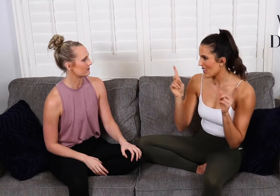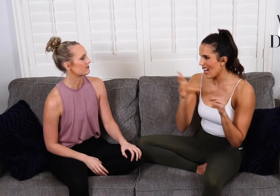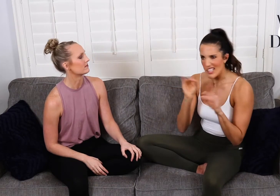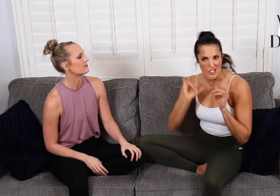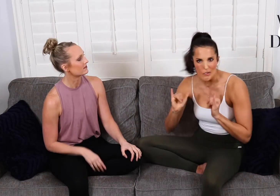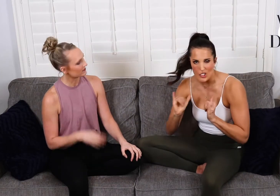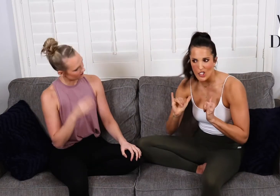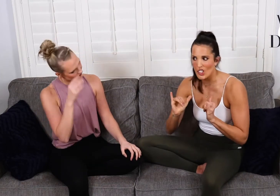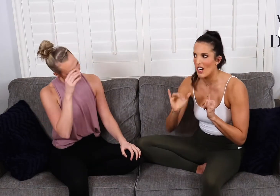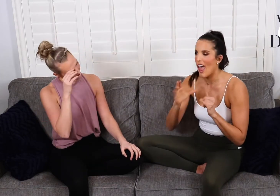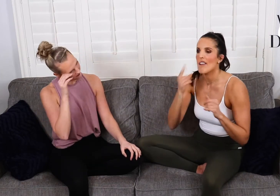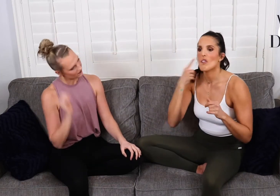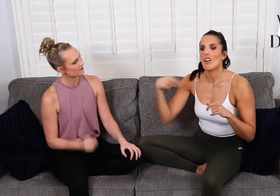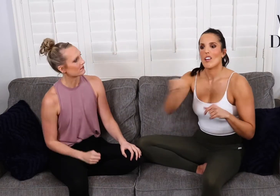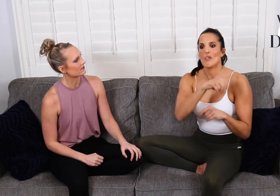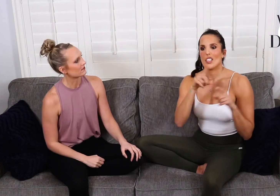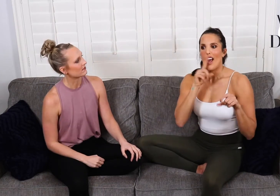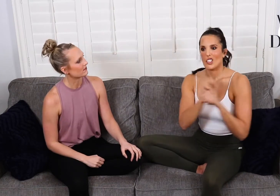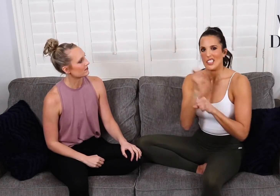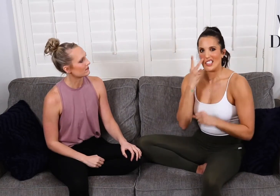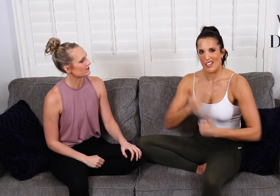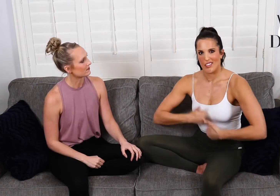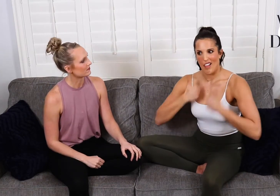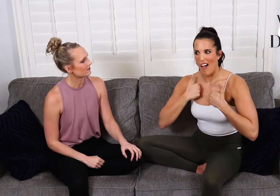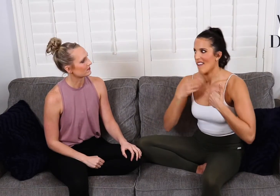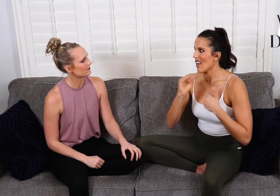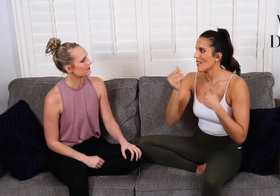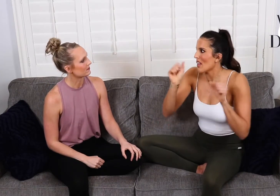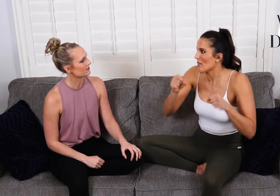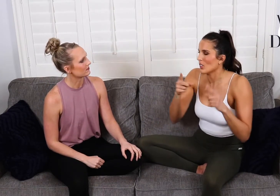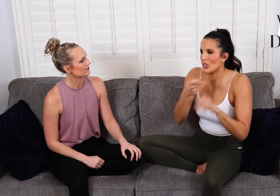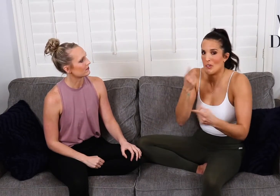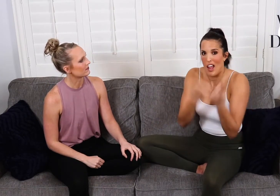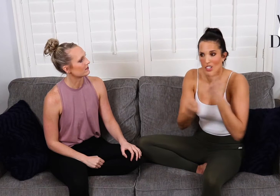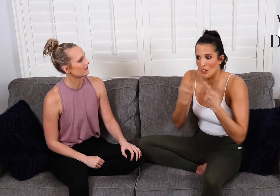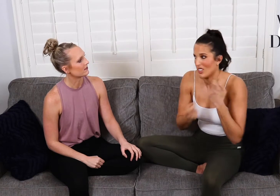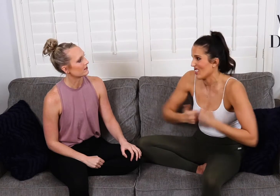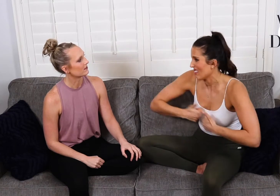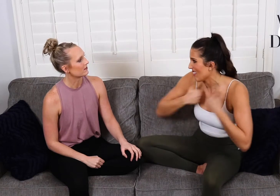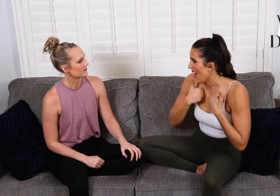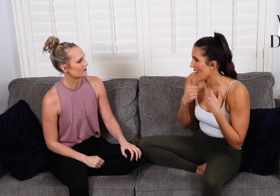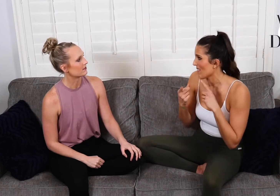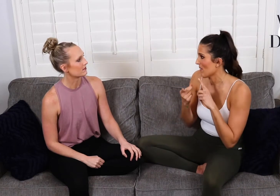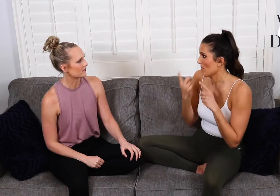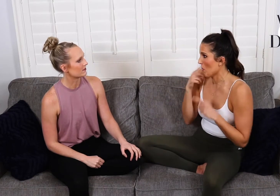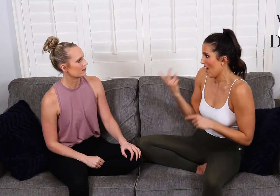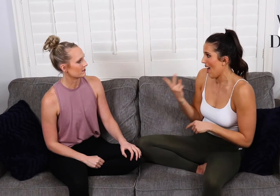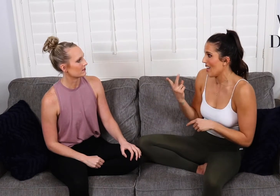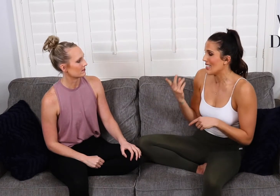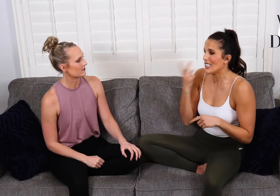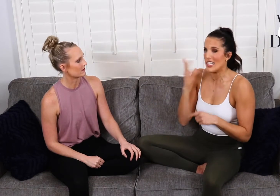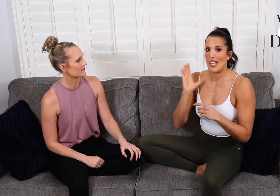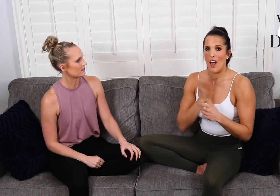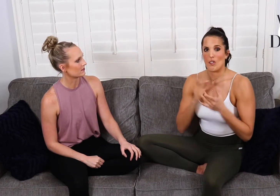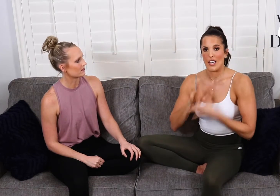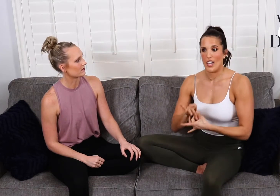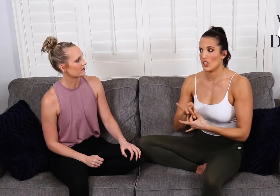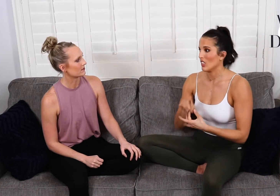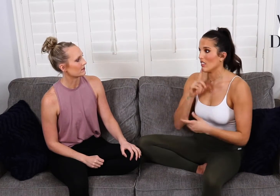are so different but yet so similar and for those audience to see that live and to ask whatever questions about our lives and to see our connection.